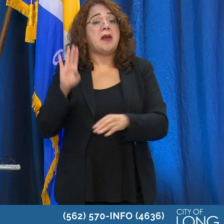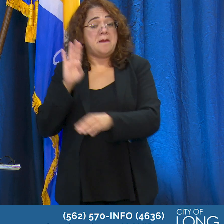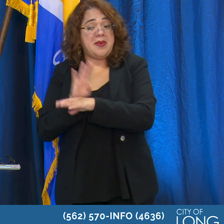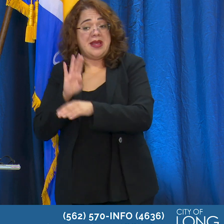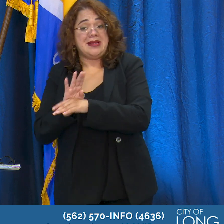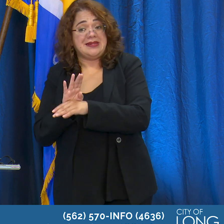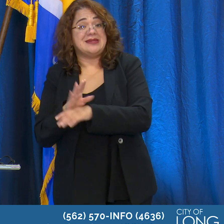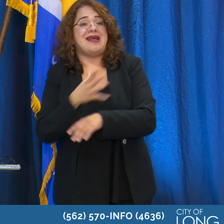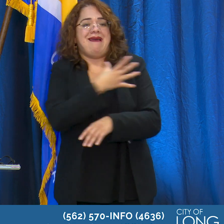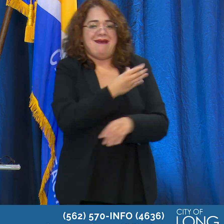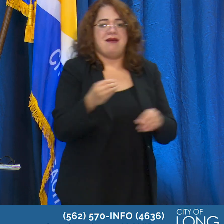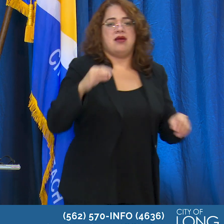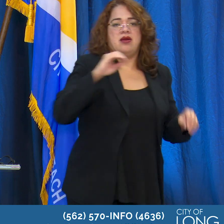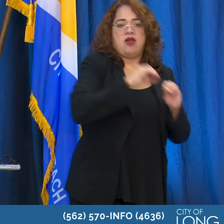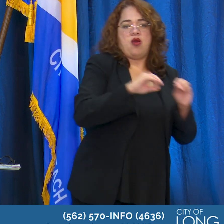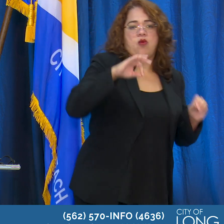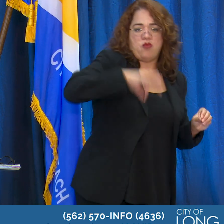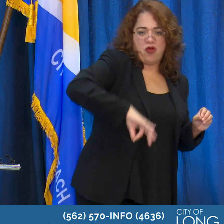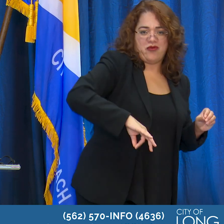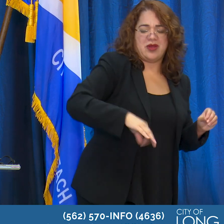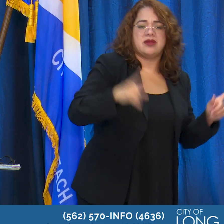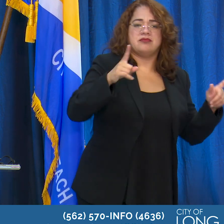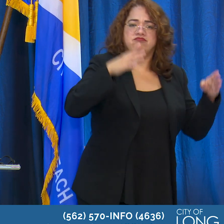resources focusing on the Non-profit Relief Fund,